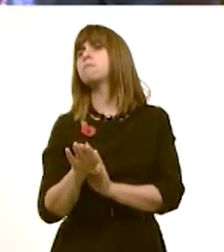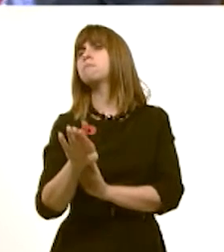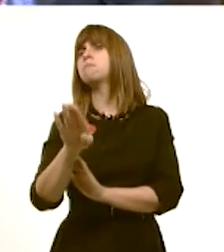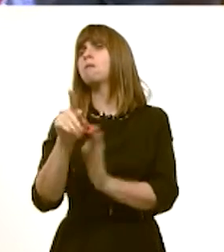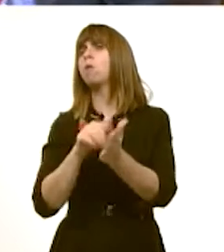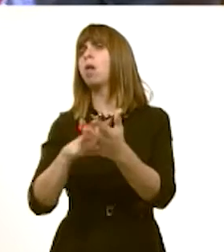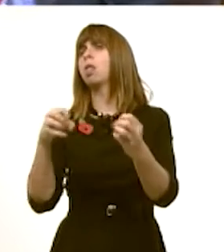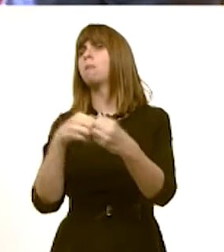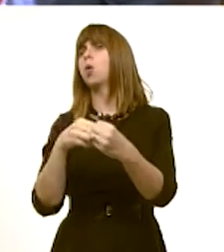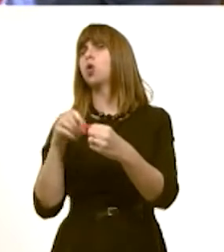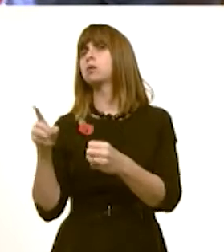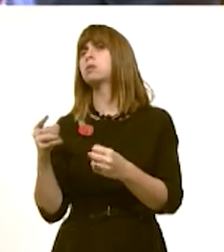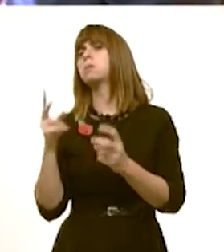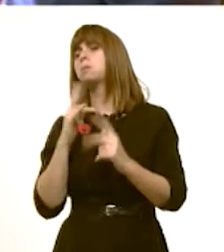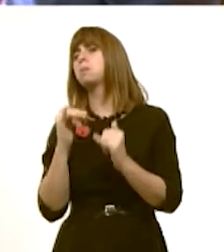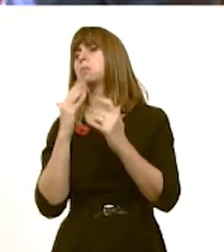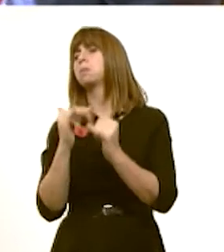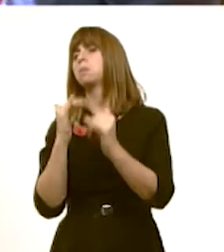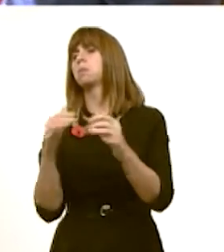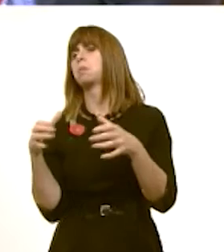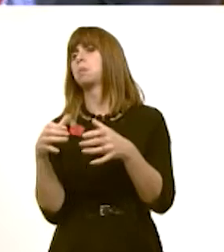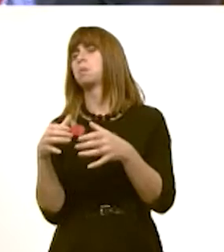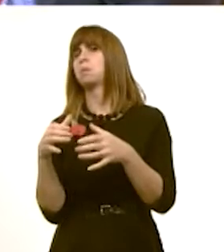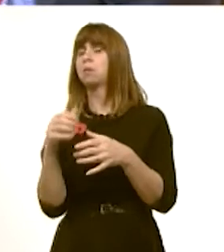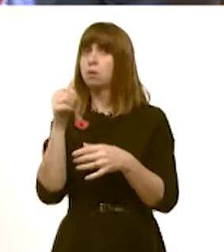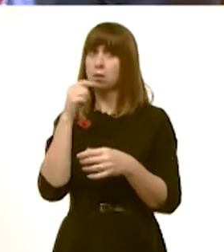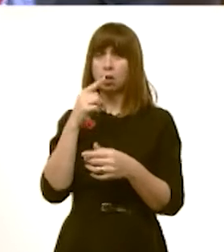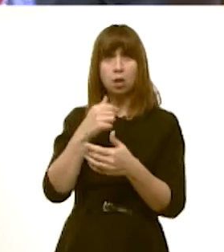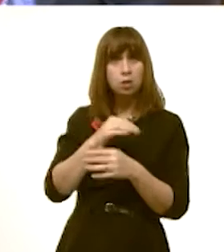However, if it is the case that this is not routinely done in terms of information being